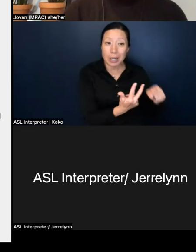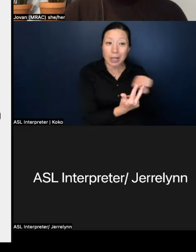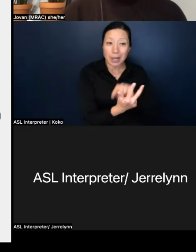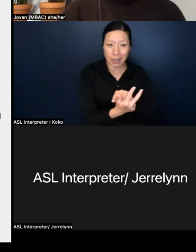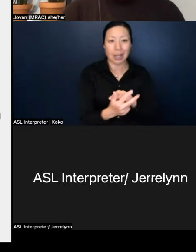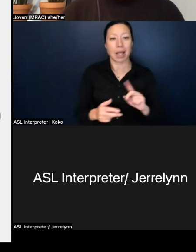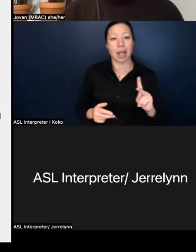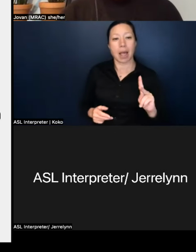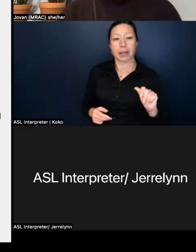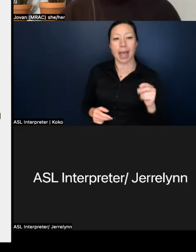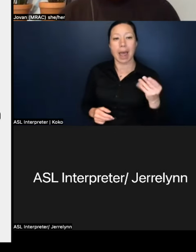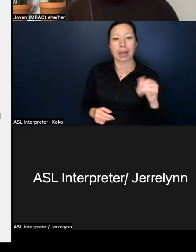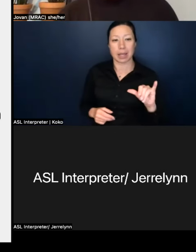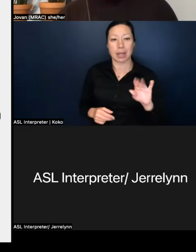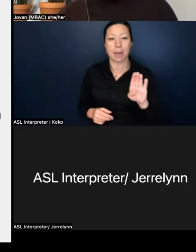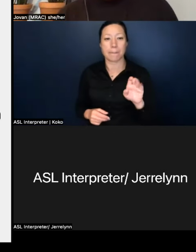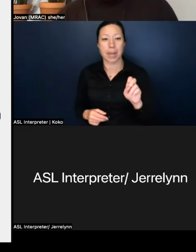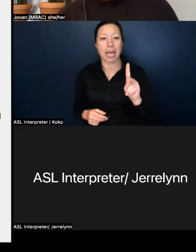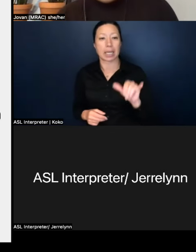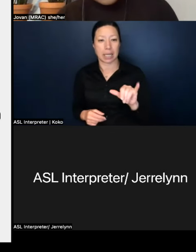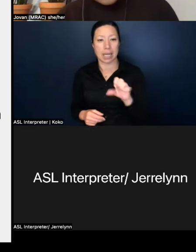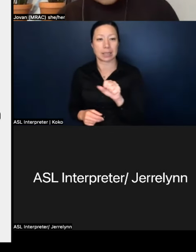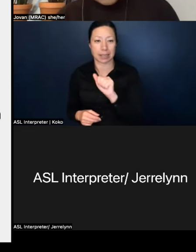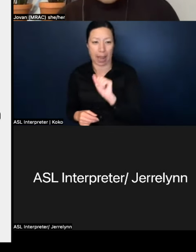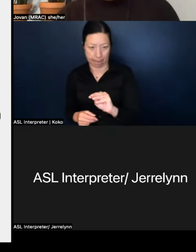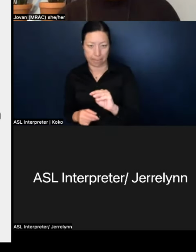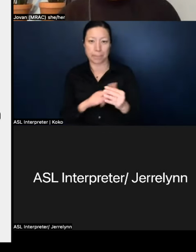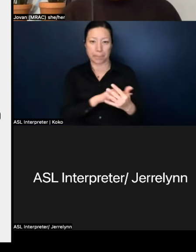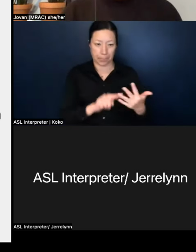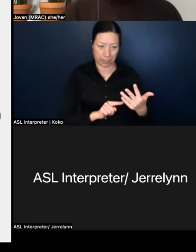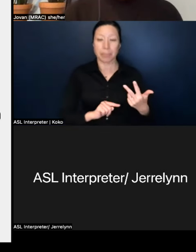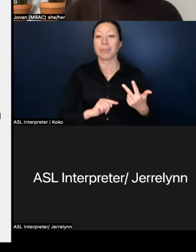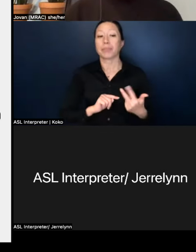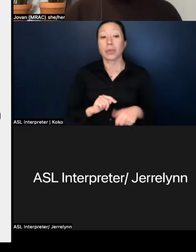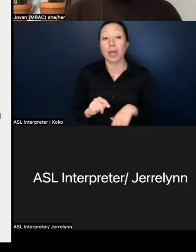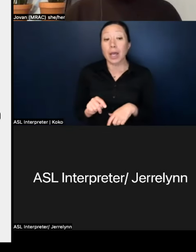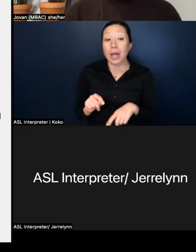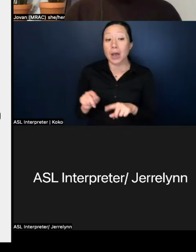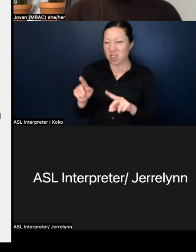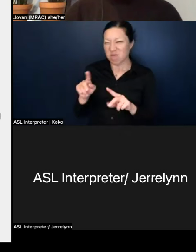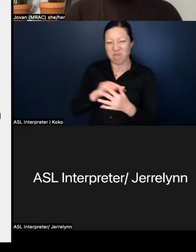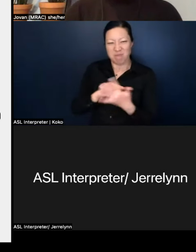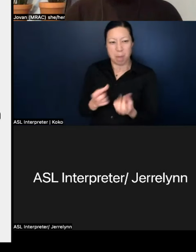So both Sam and Mirella are here providing technical support and monitoring the chat, as I mentioned a little bit earlier.